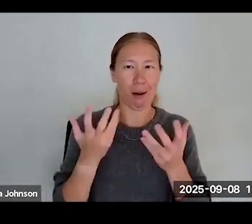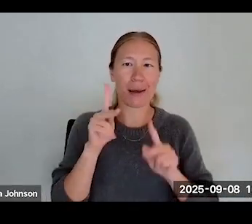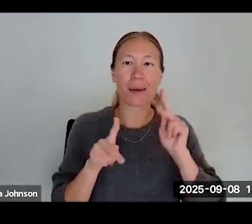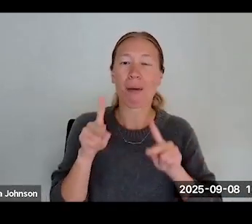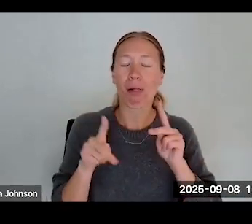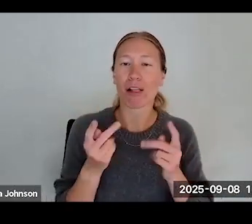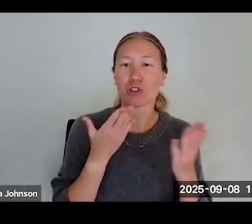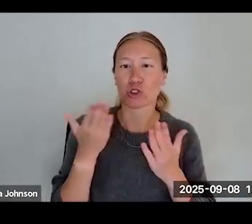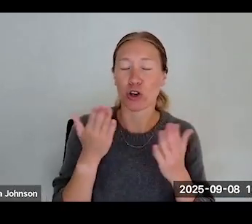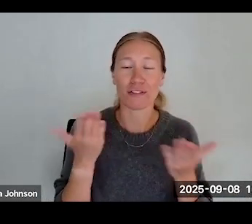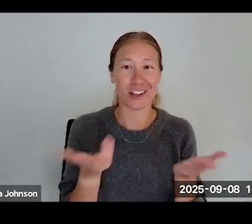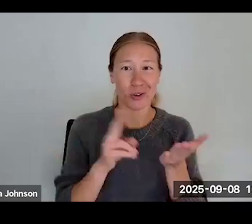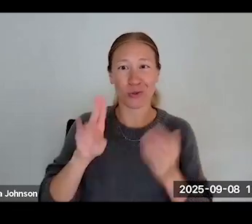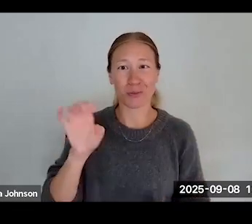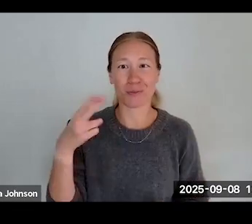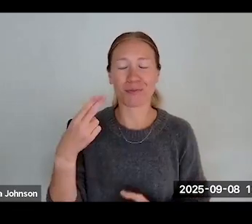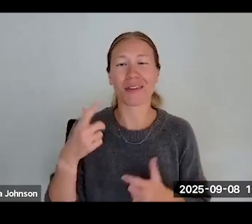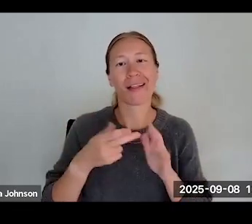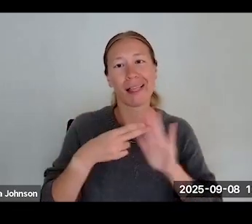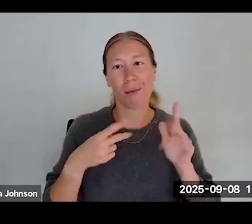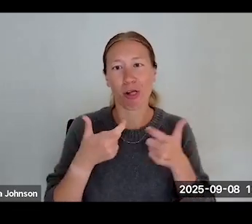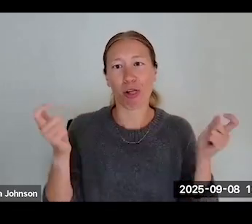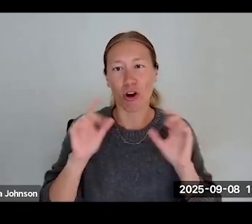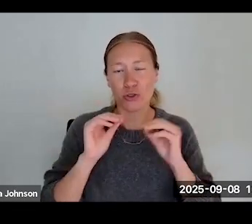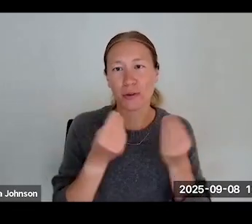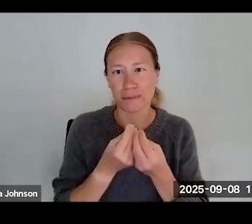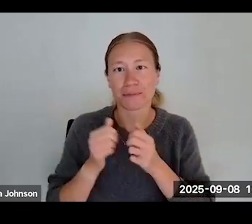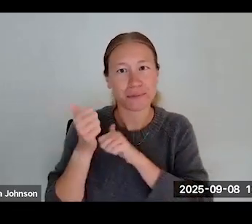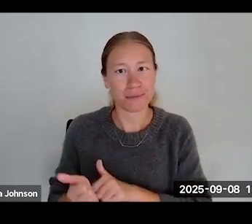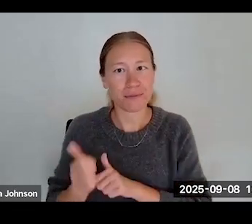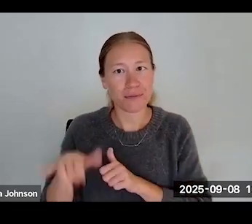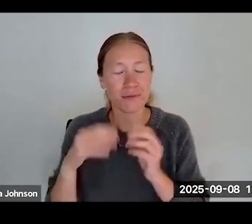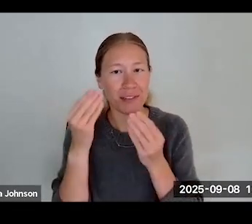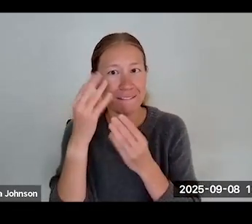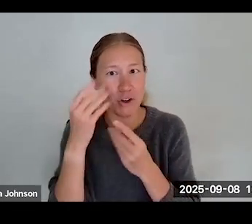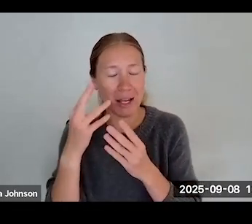The University of Michigan is a large organization based on the information provided in the regulation update,